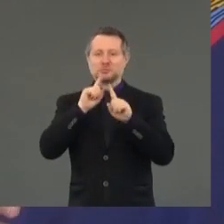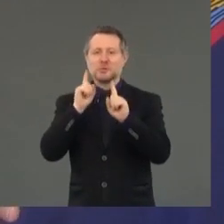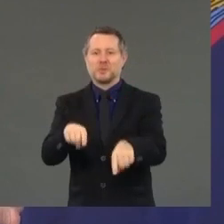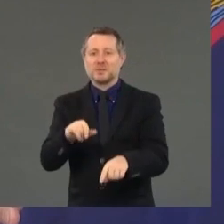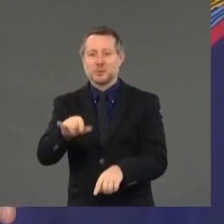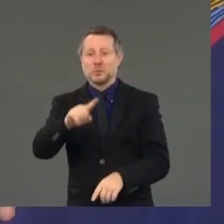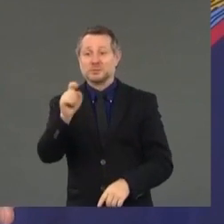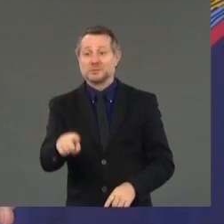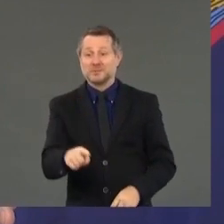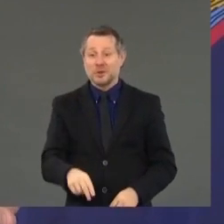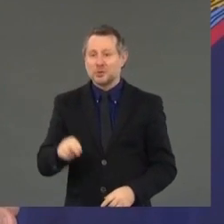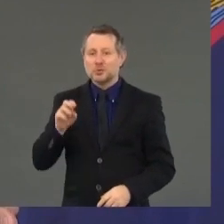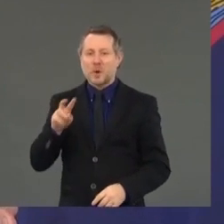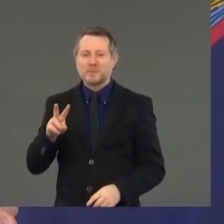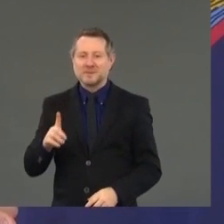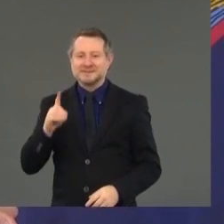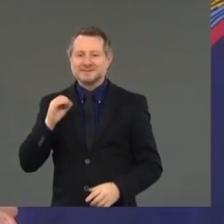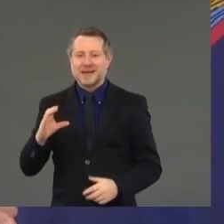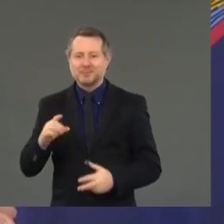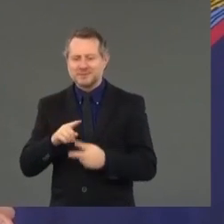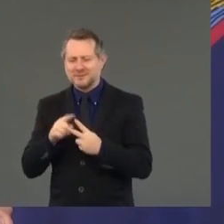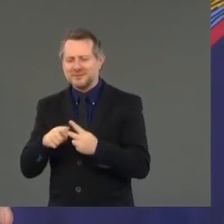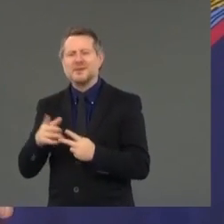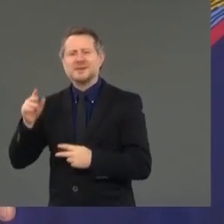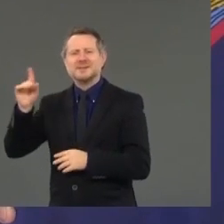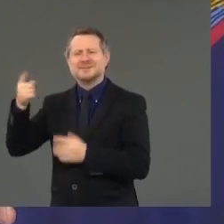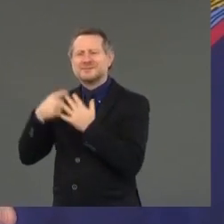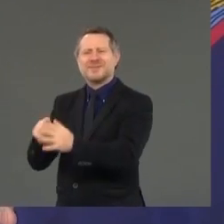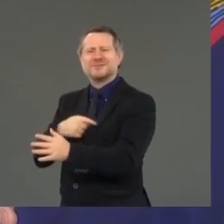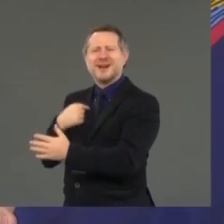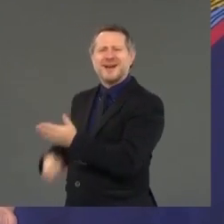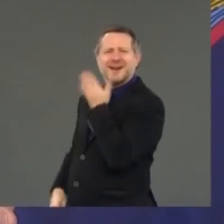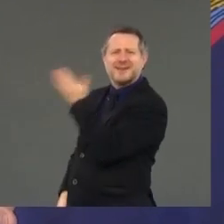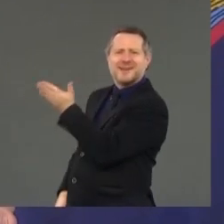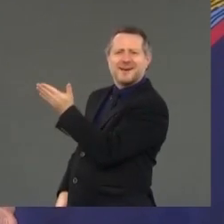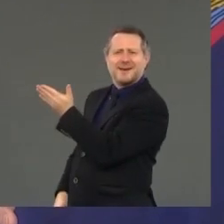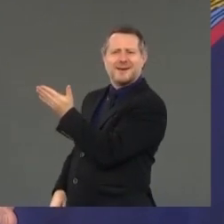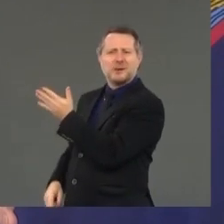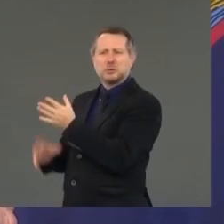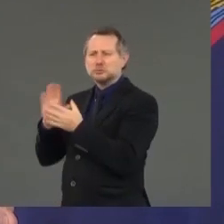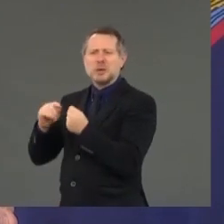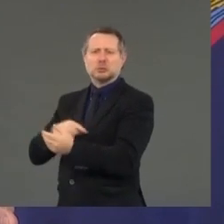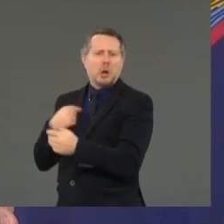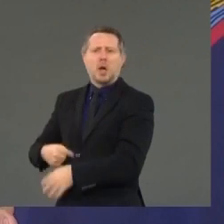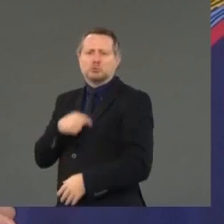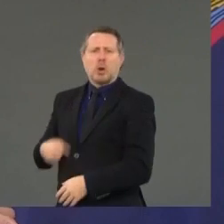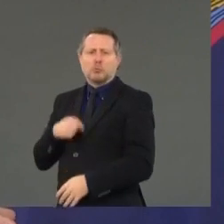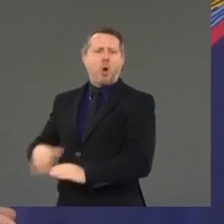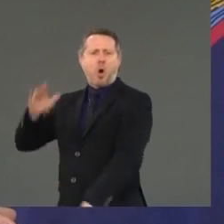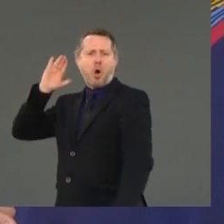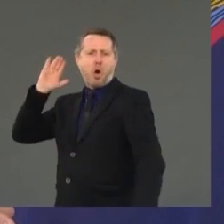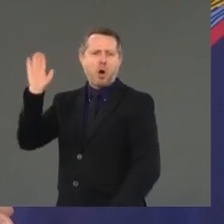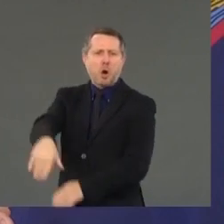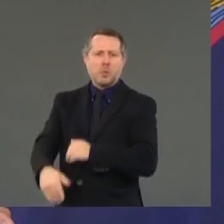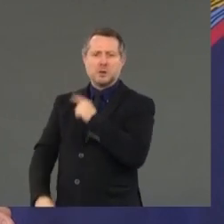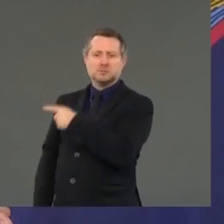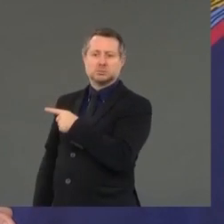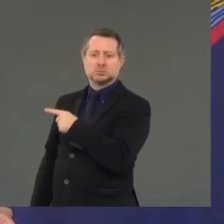BUT SOMEBODY HAS TO ANSWER THAT QUESTION.